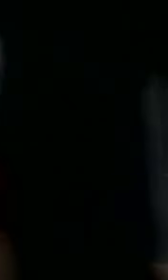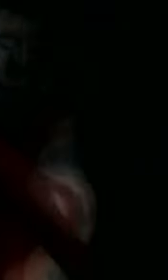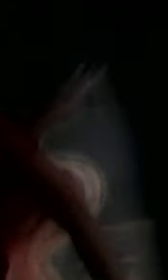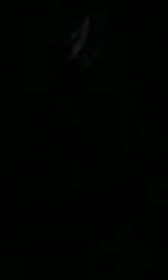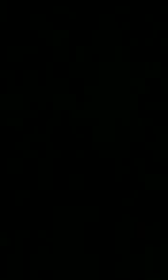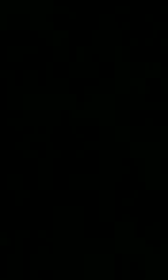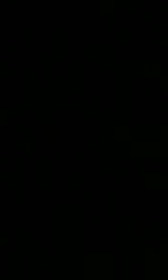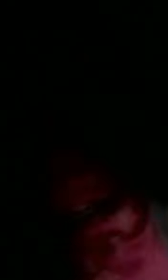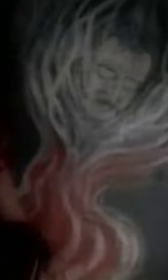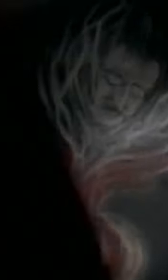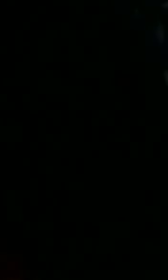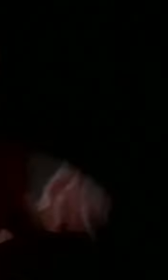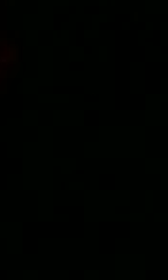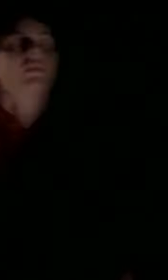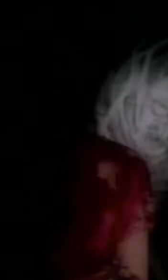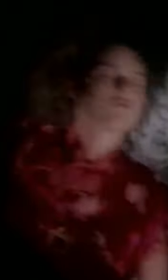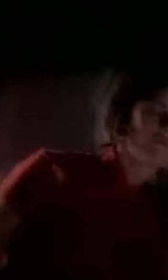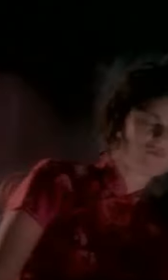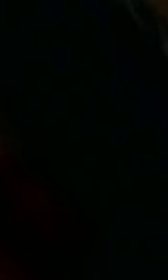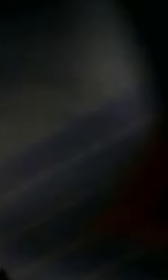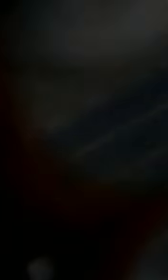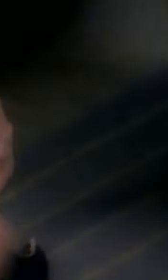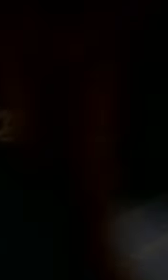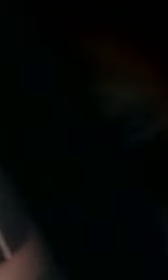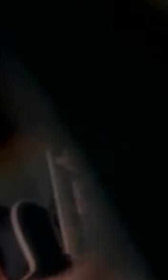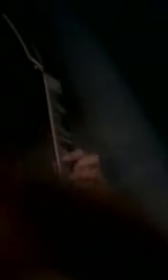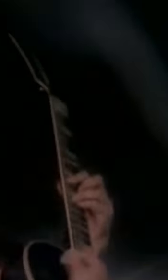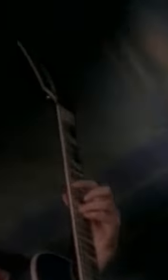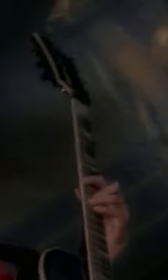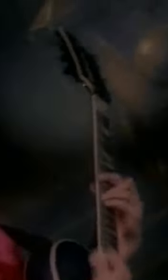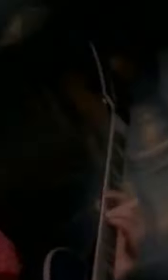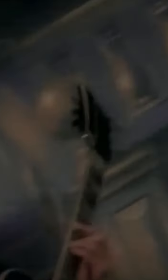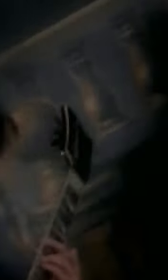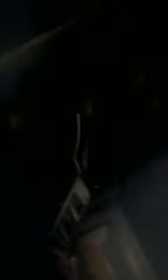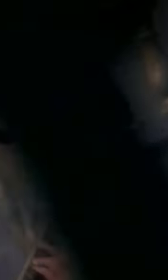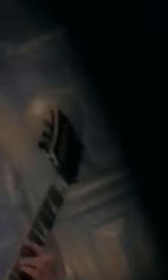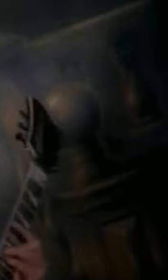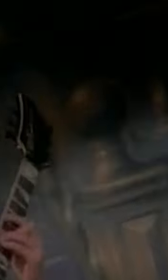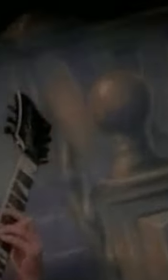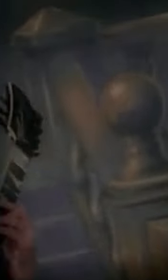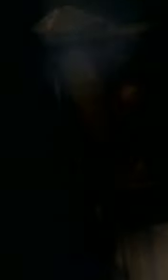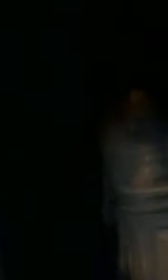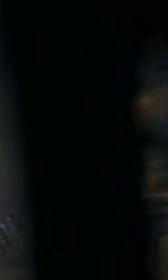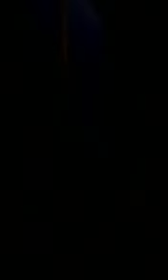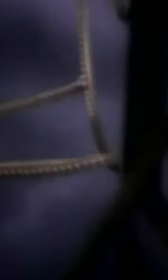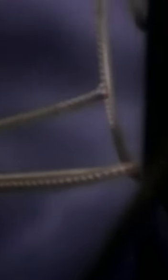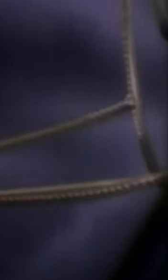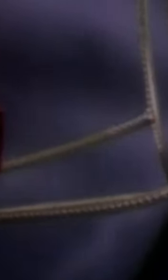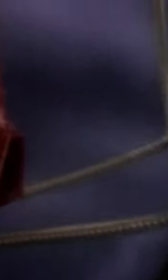In that same year, Deborah was named a Living Legend by both the Leaps and Bounds Festival and Rolling Stone magazine.